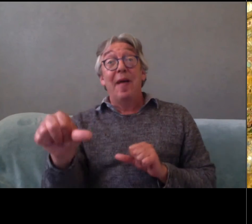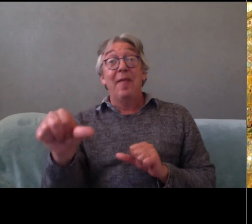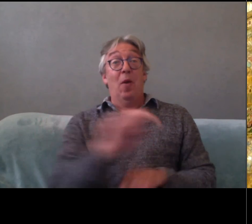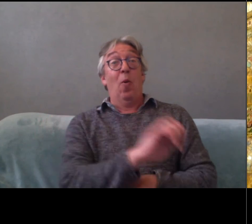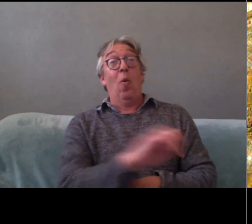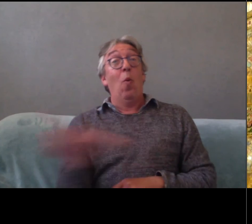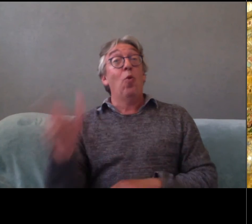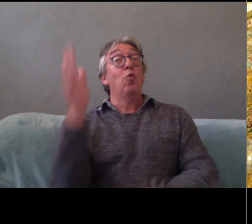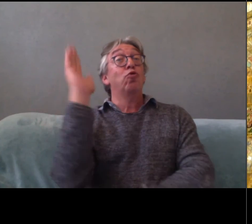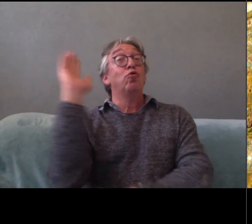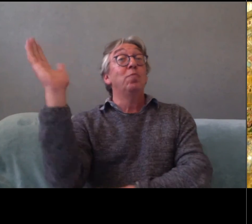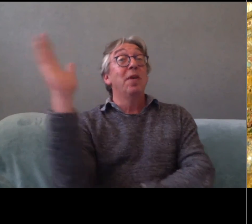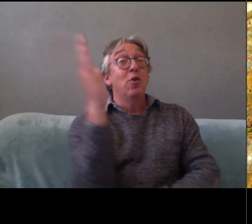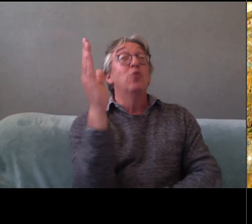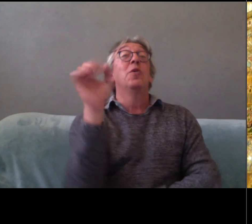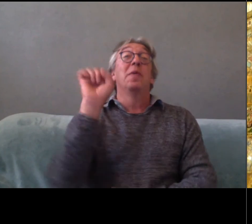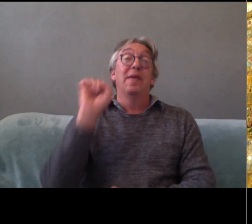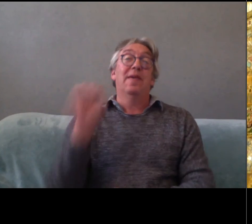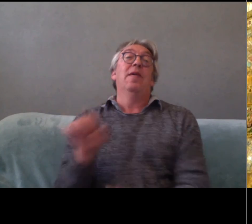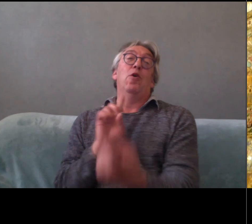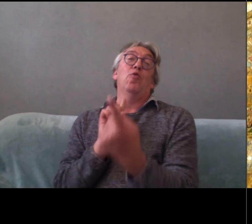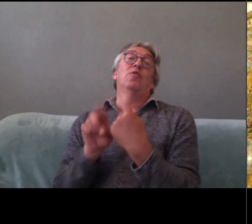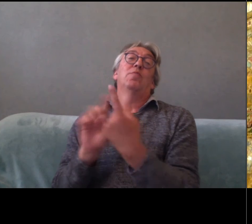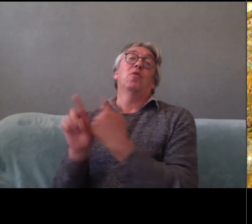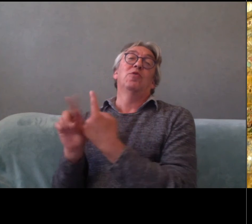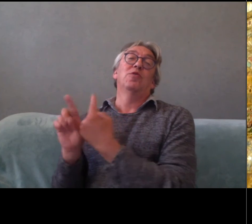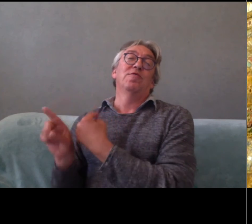on the different parts of the webinar.